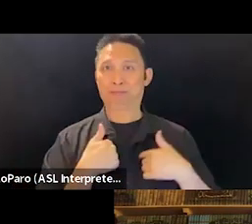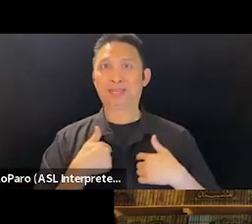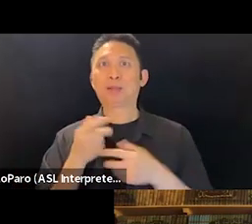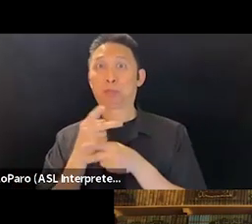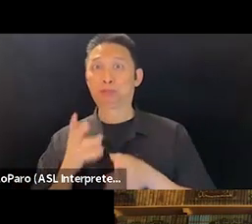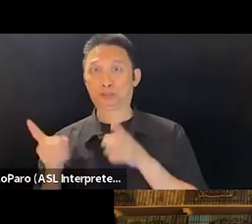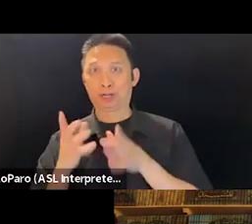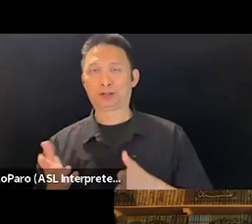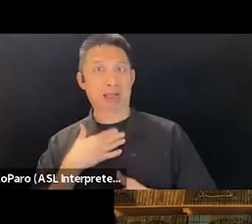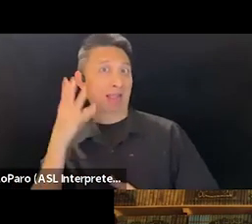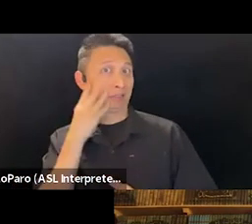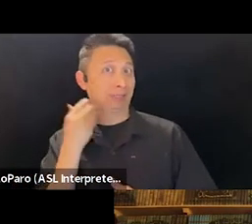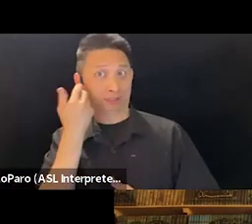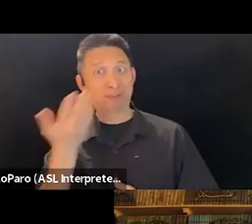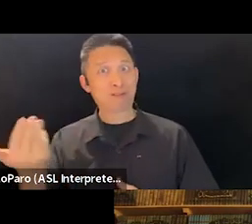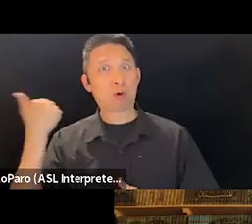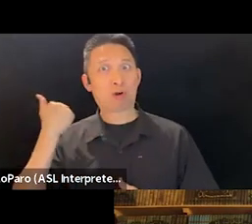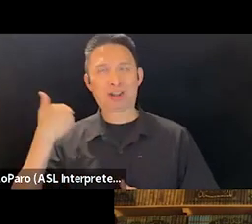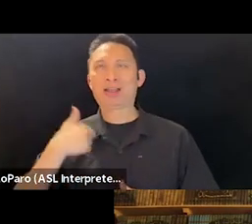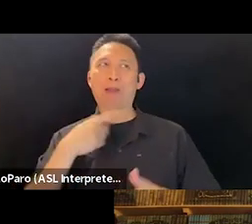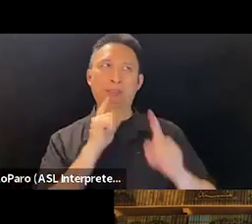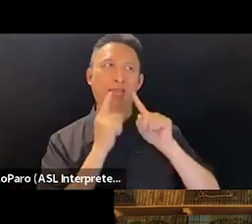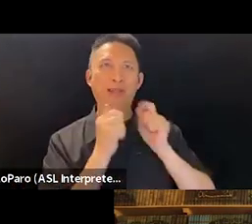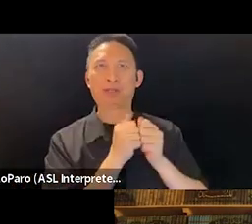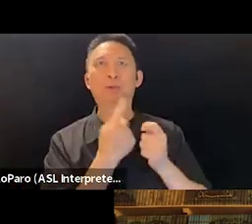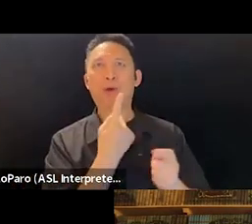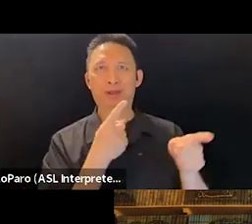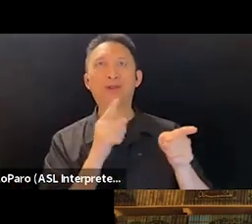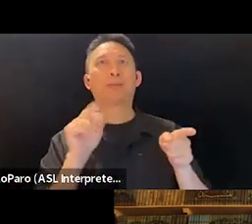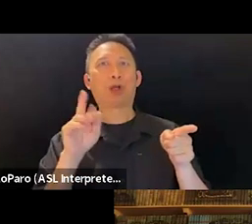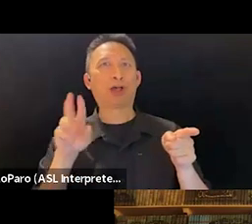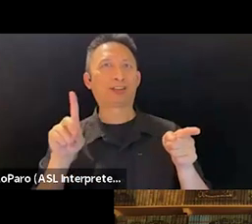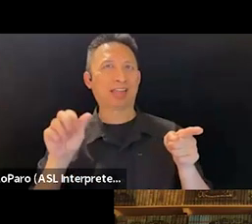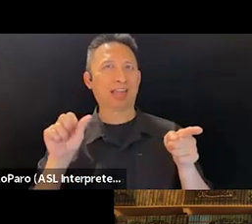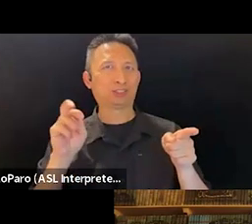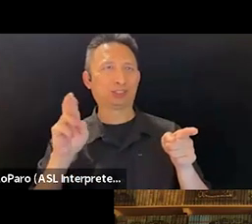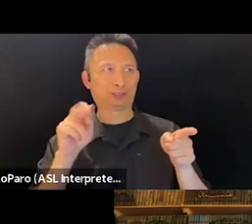and I was speaking with a broadcaster, after listening to their, how can I say,